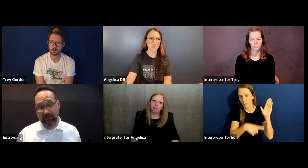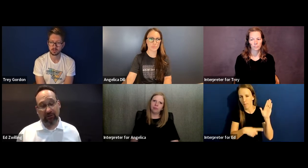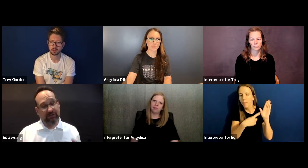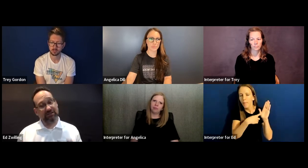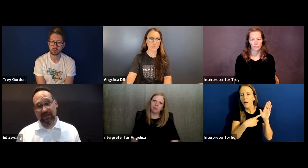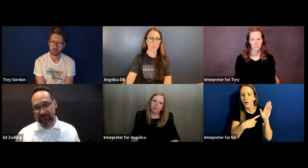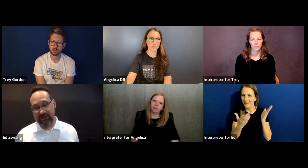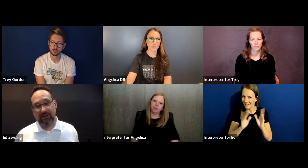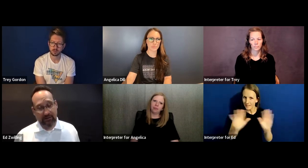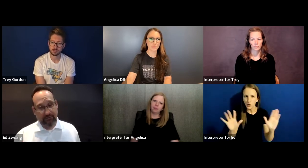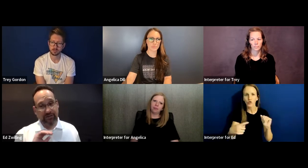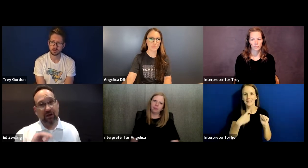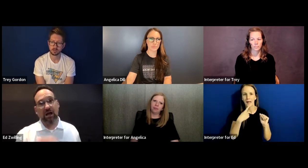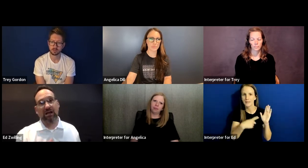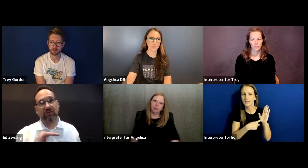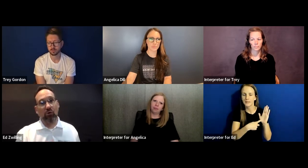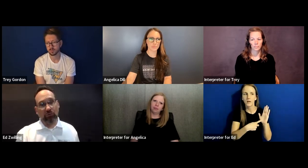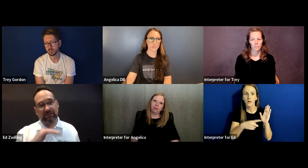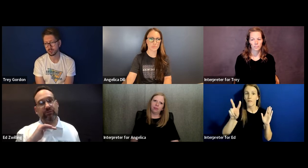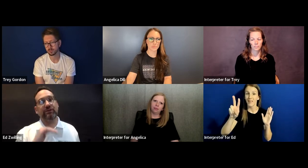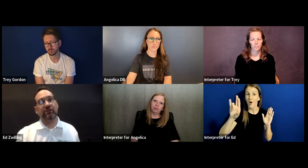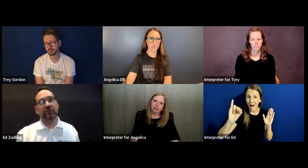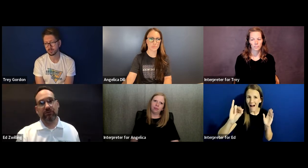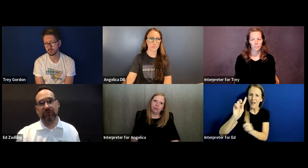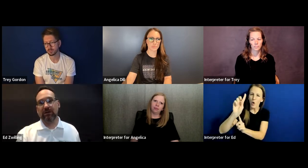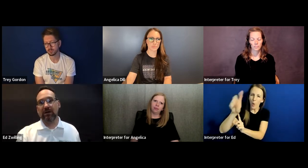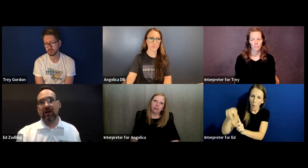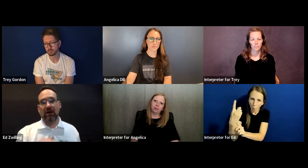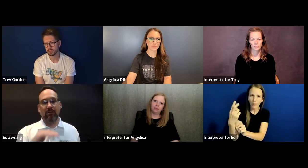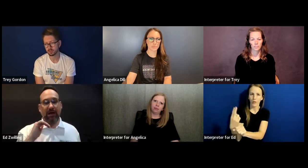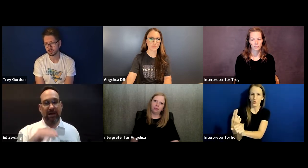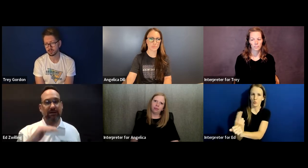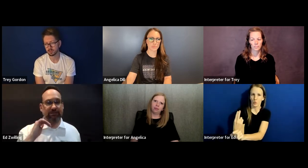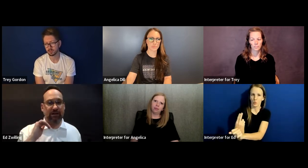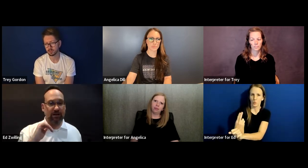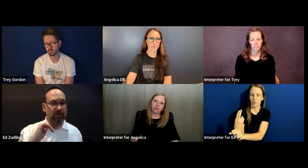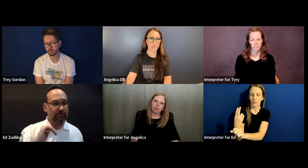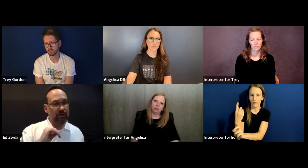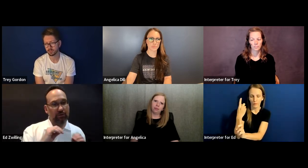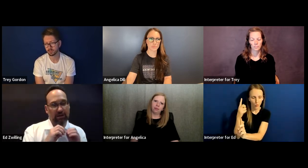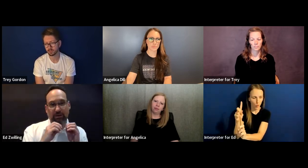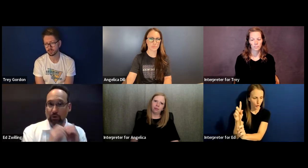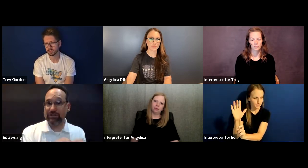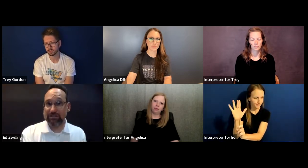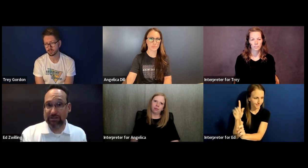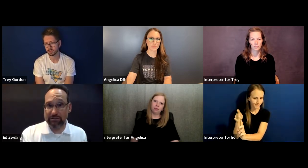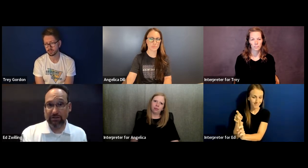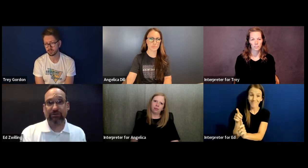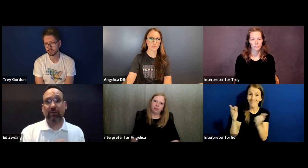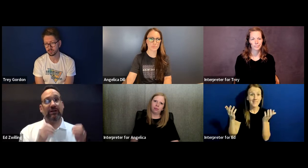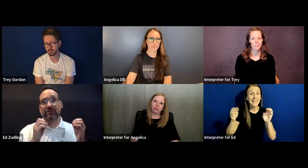clearly states that vri is only to be used um as uh you know in emergencies you know somebody just